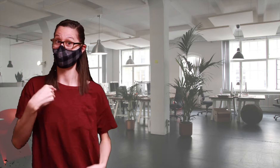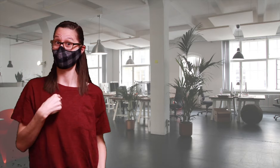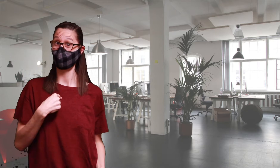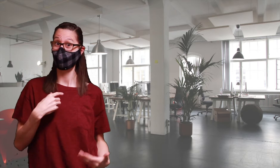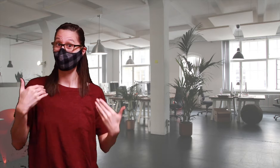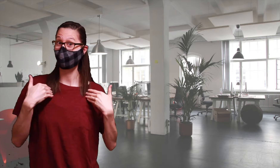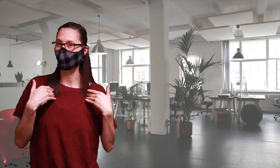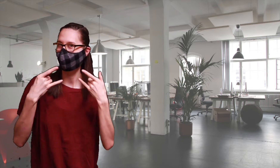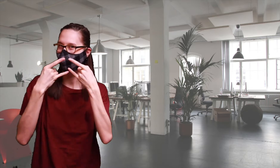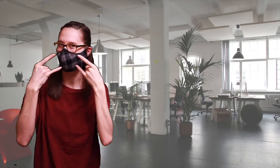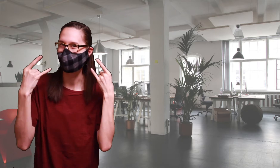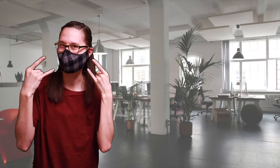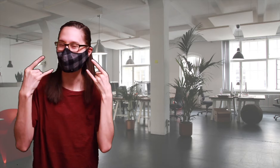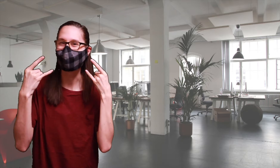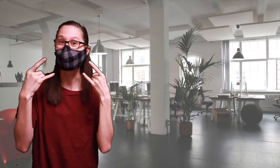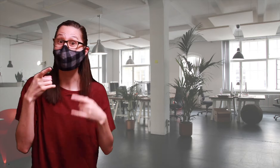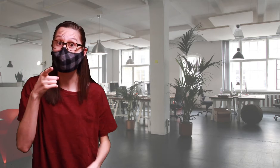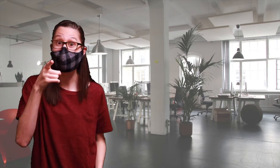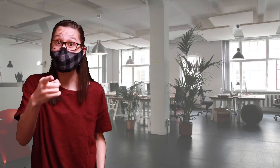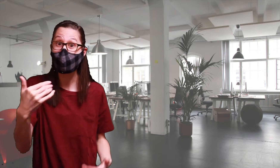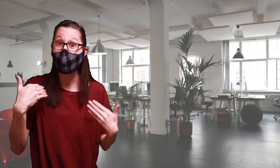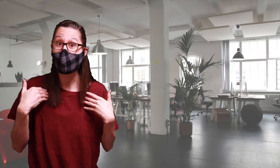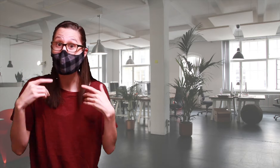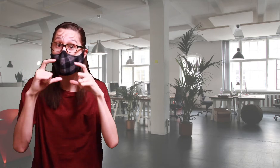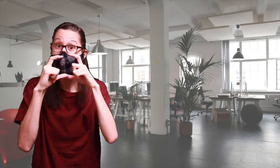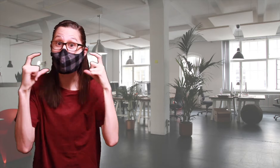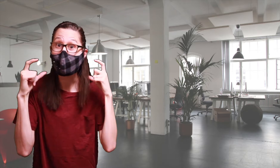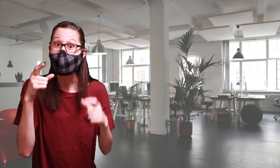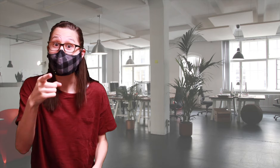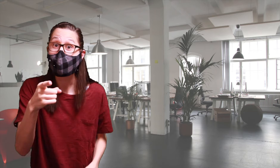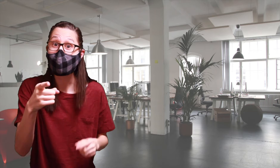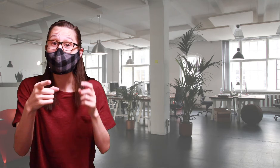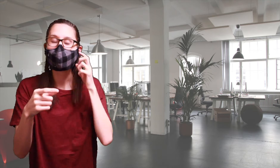I have a mask. Do you have a mask?